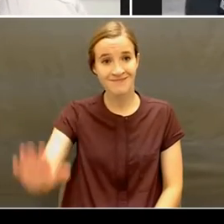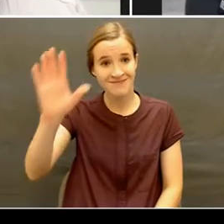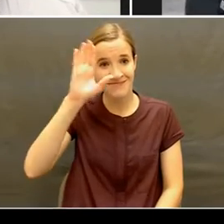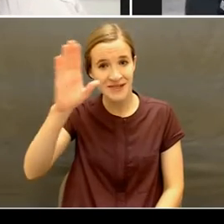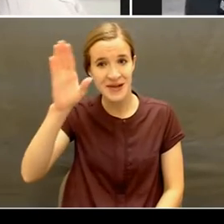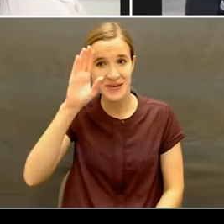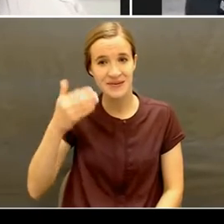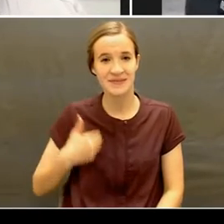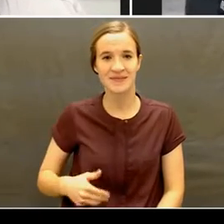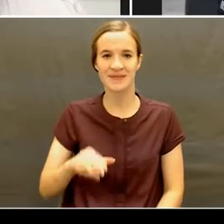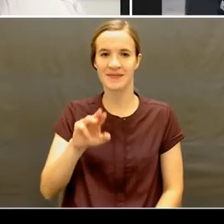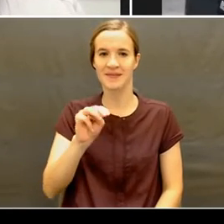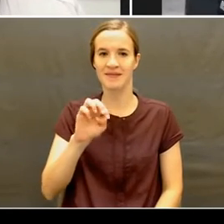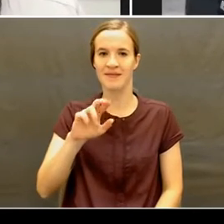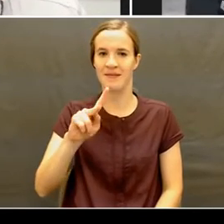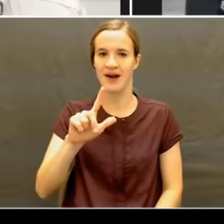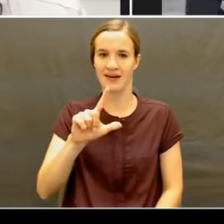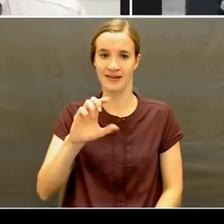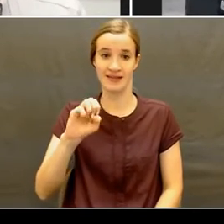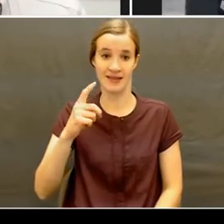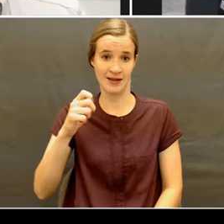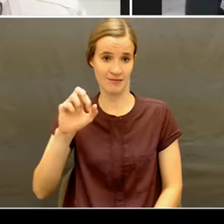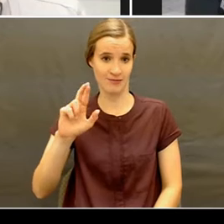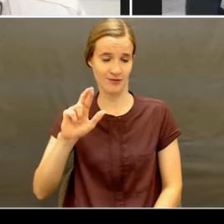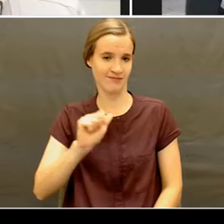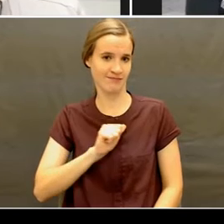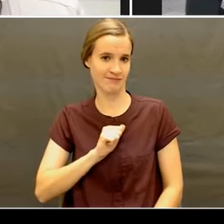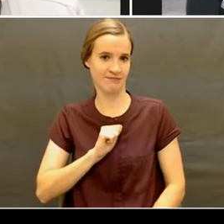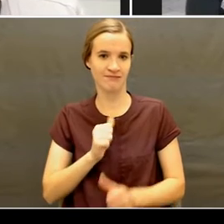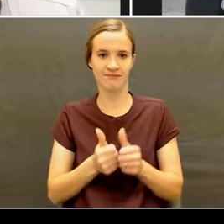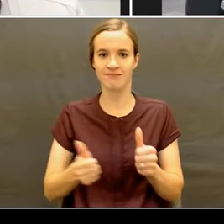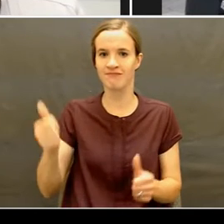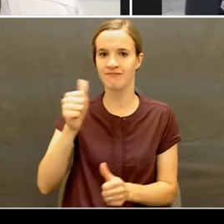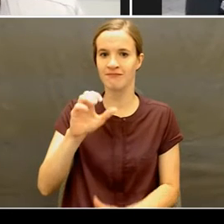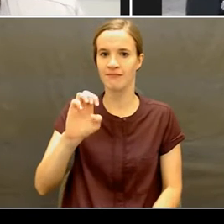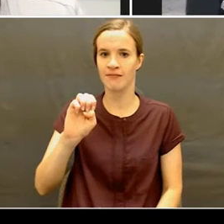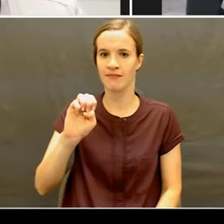Mark: Hi everybody my name's Mark Leeper I'm Executive Director of Disability Action Center